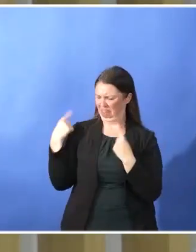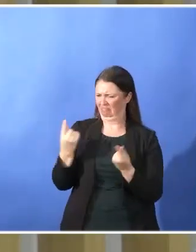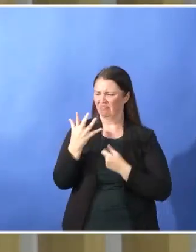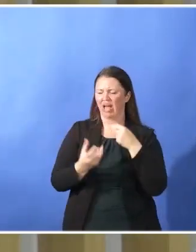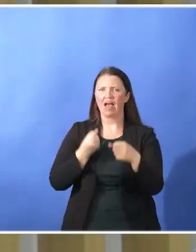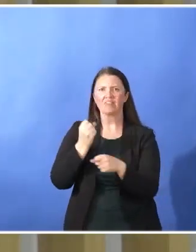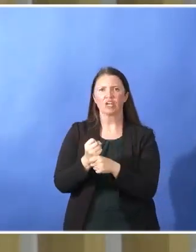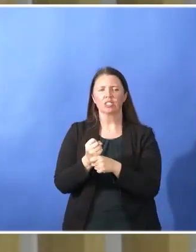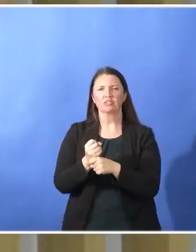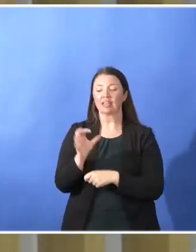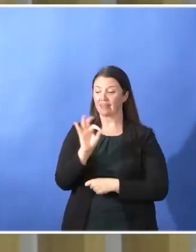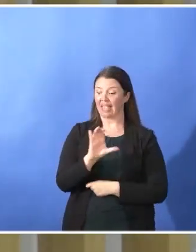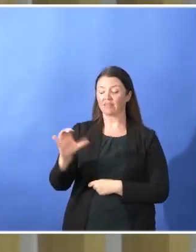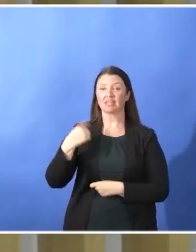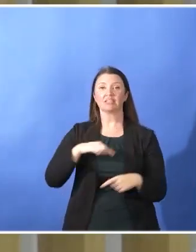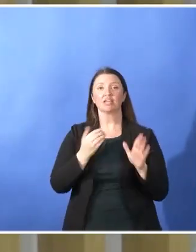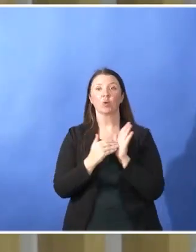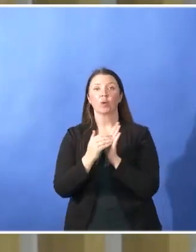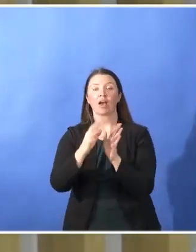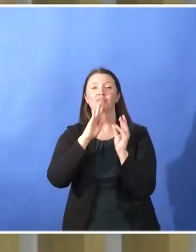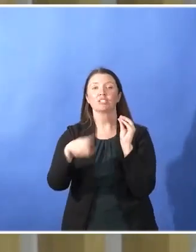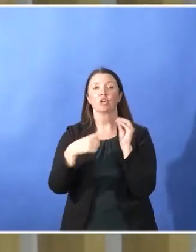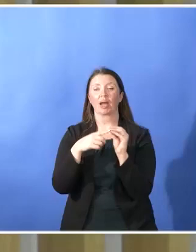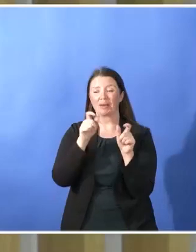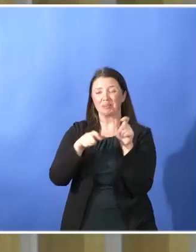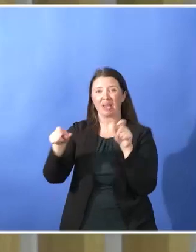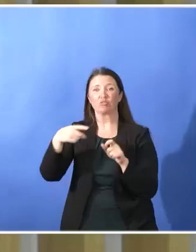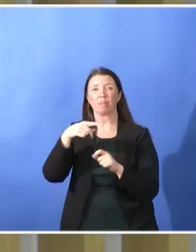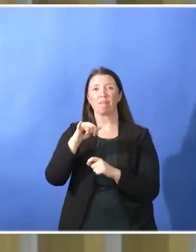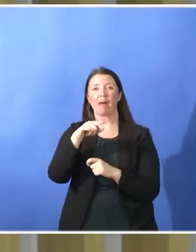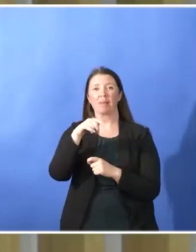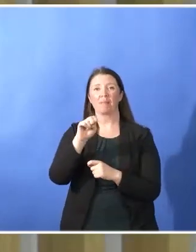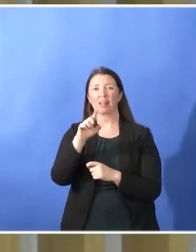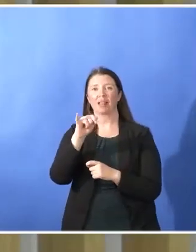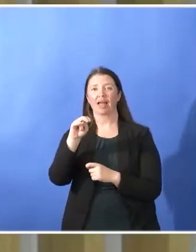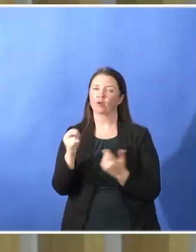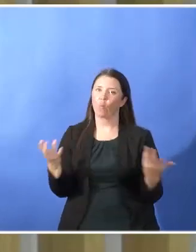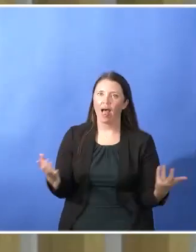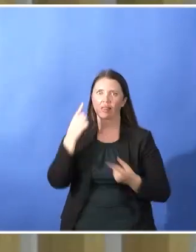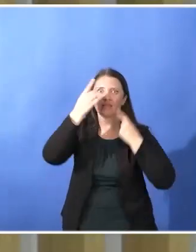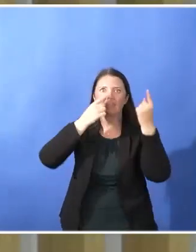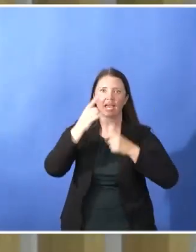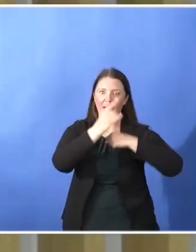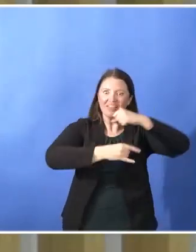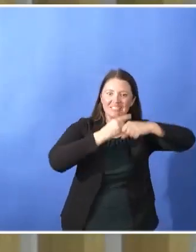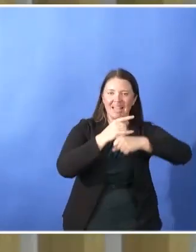PIPELINE. COMMERCIAL OPERATORS PLAN TO